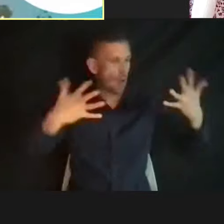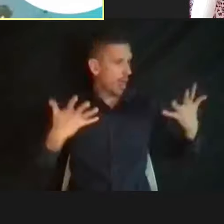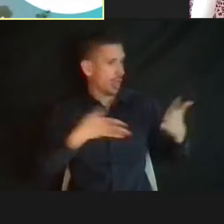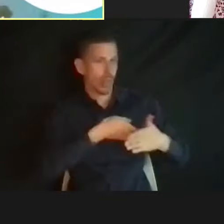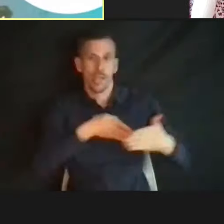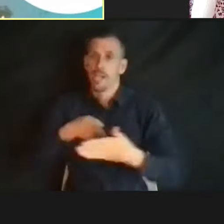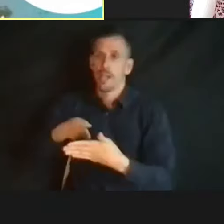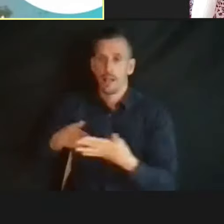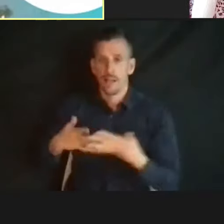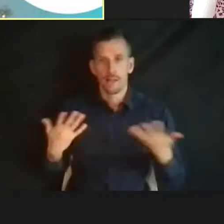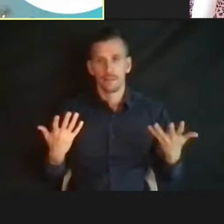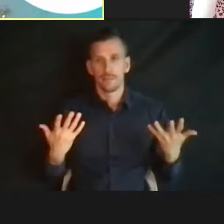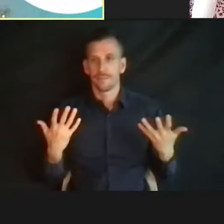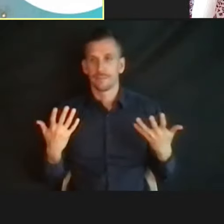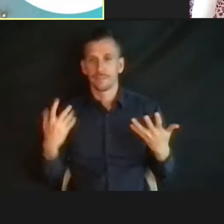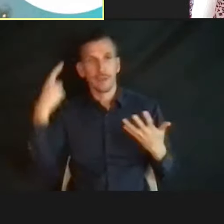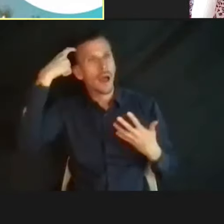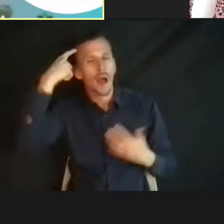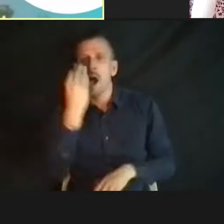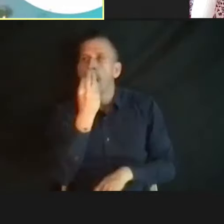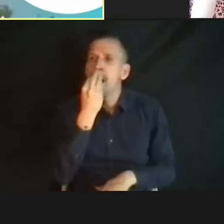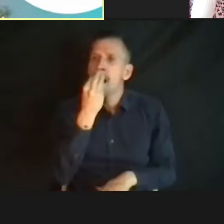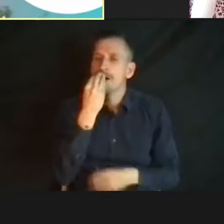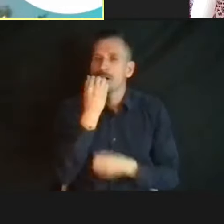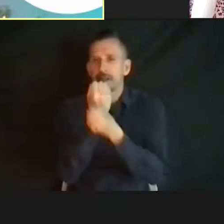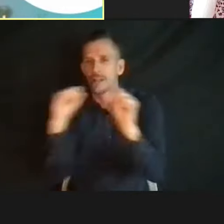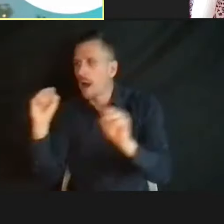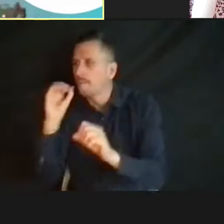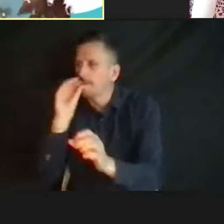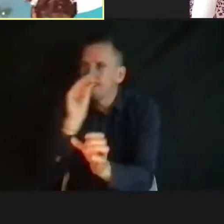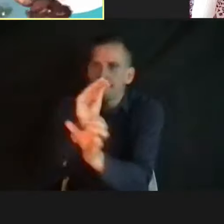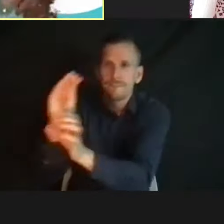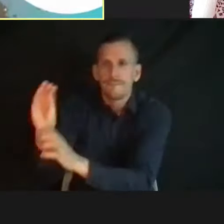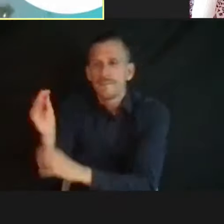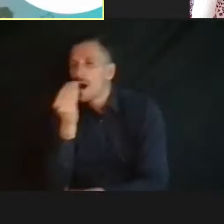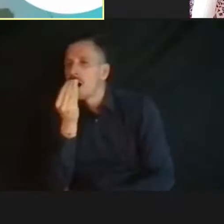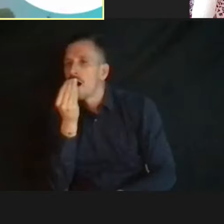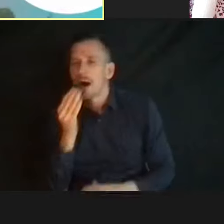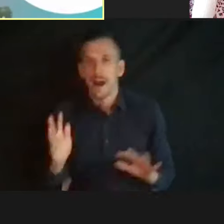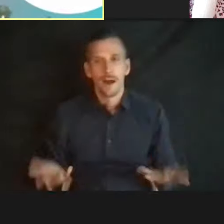a concern where you find big organizations, and I call them big organizations, they have